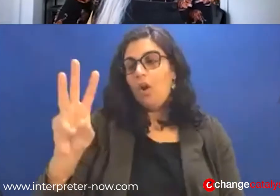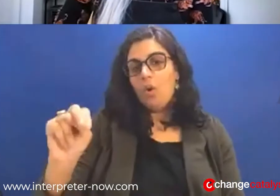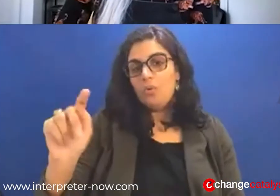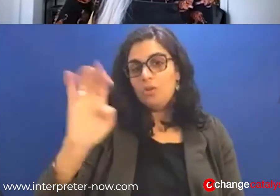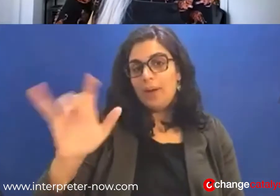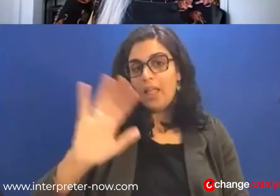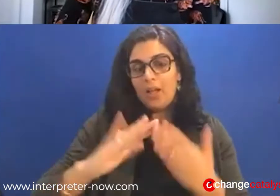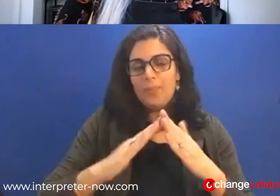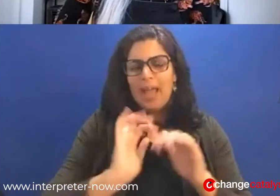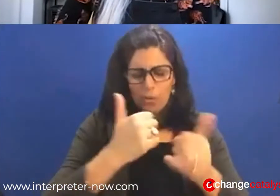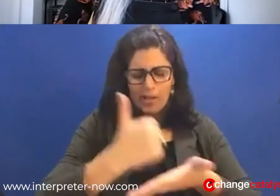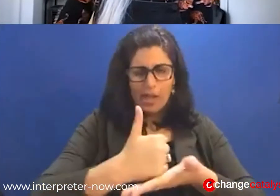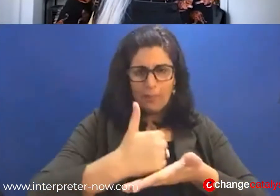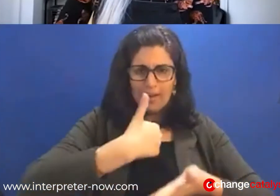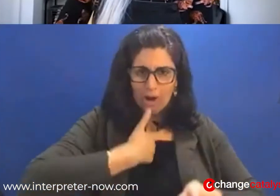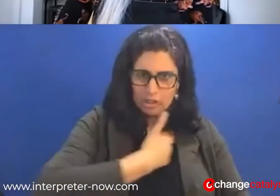And it's that combination that makes it so powerful.